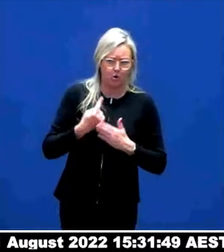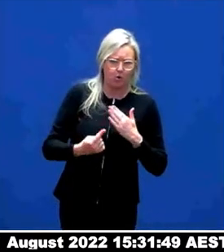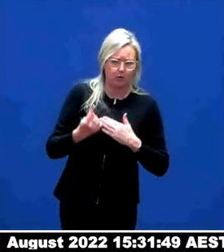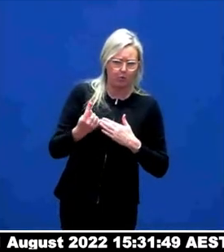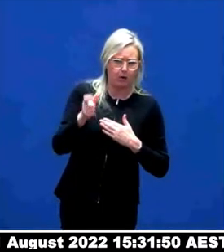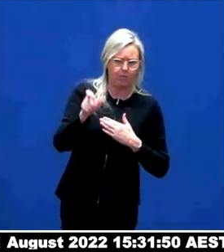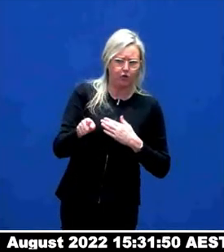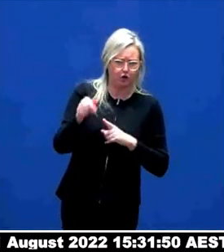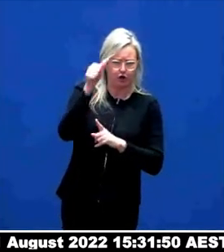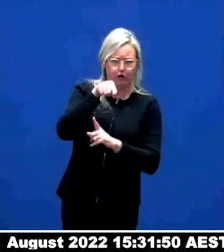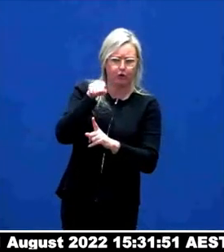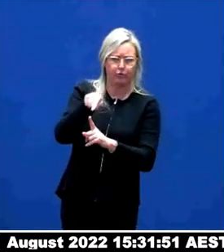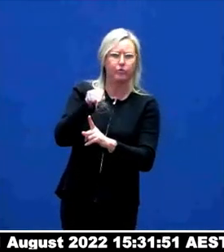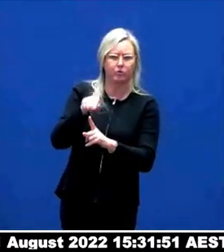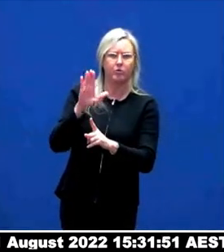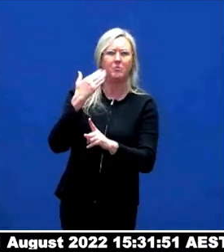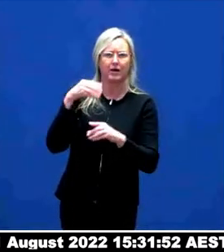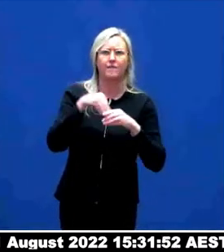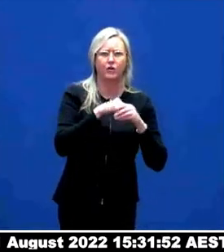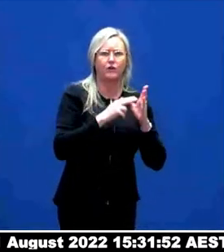system, it's all too complicated.